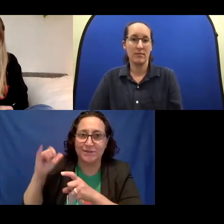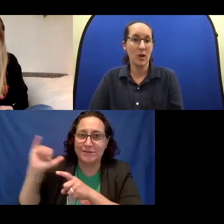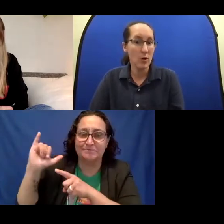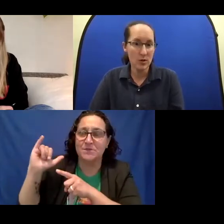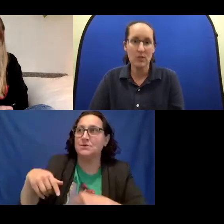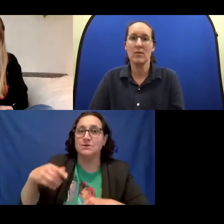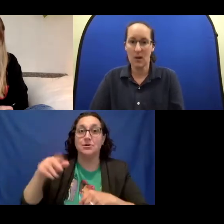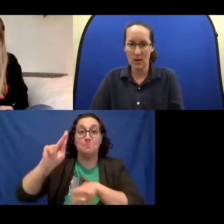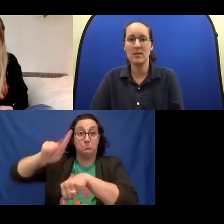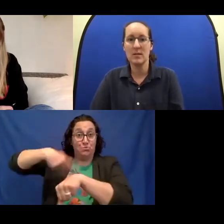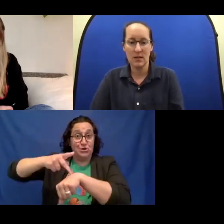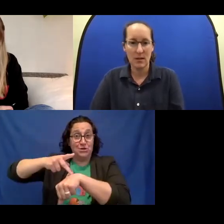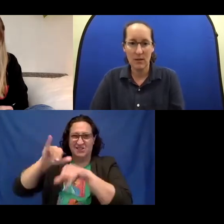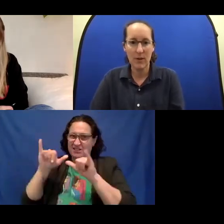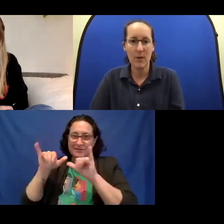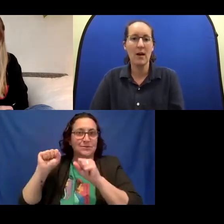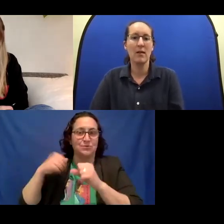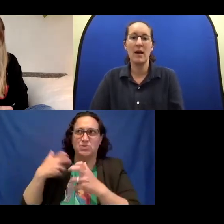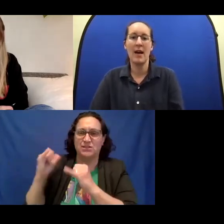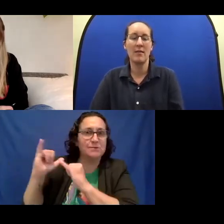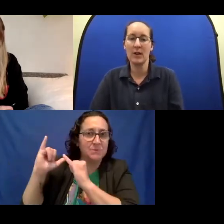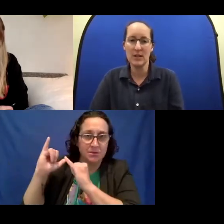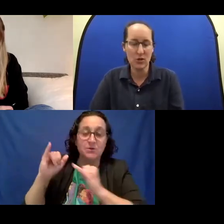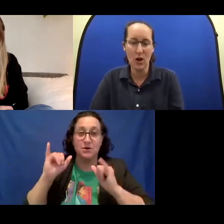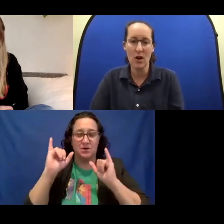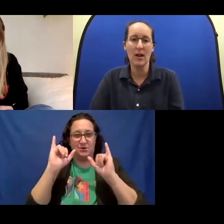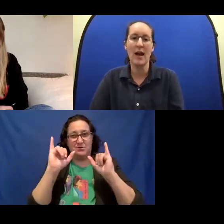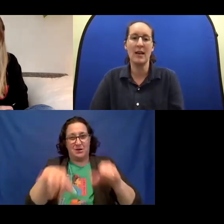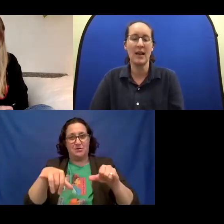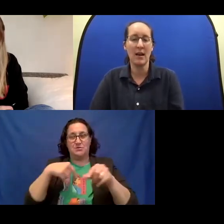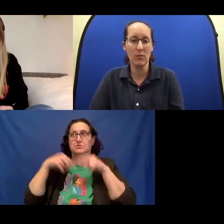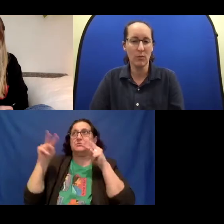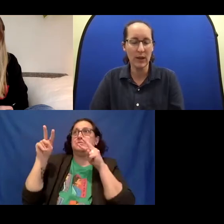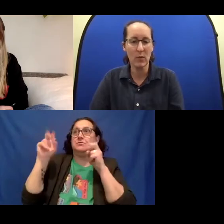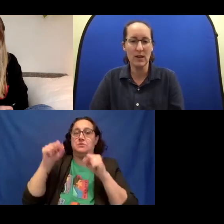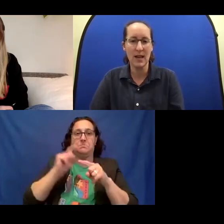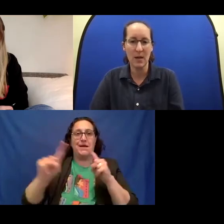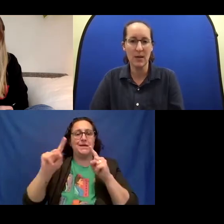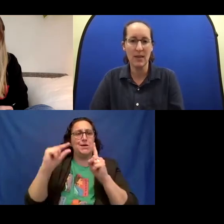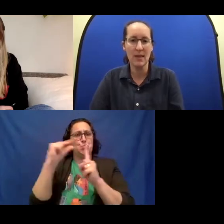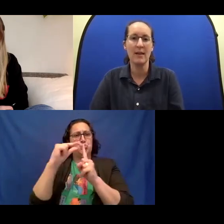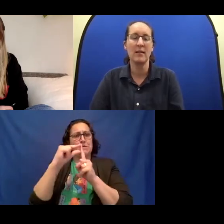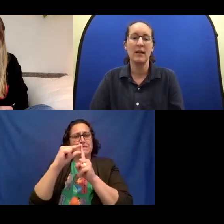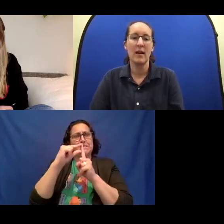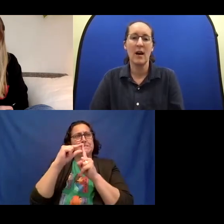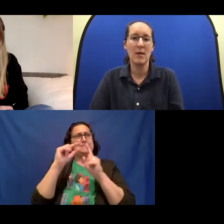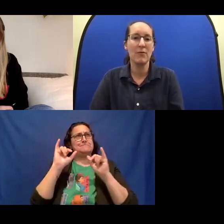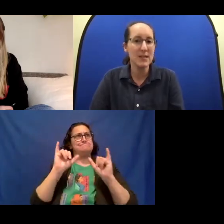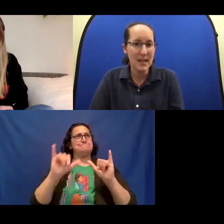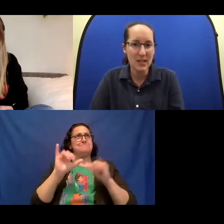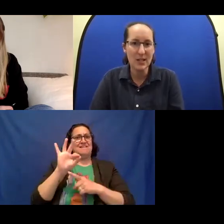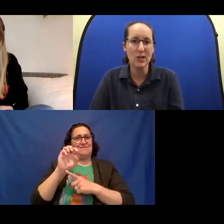coach that was female and very strong and I really wanted to emulate that, um, my physical ed teacher,